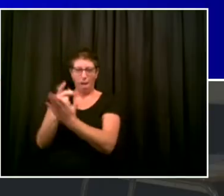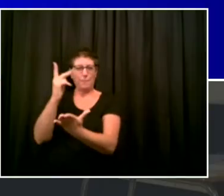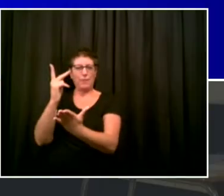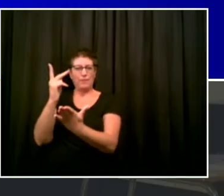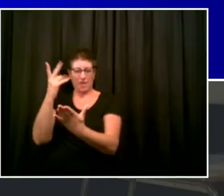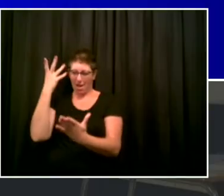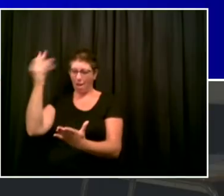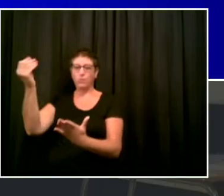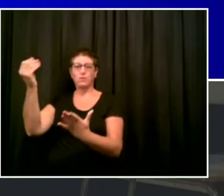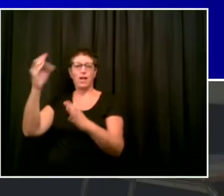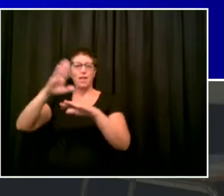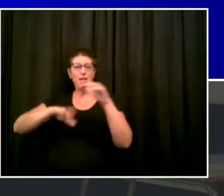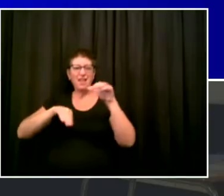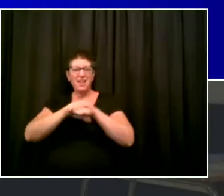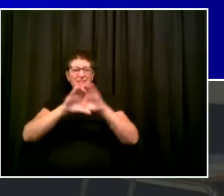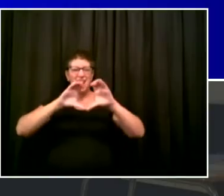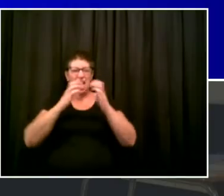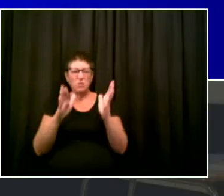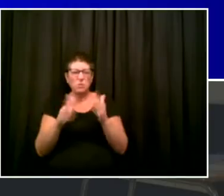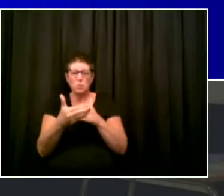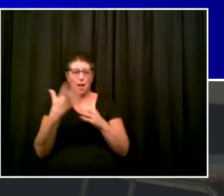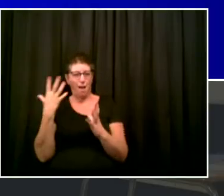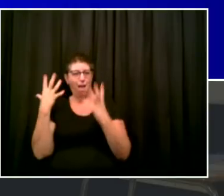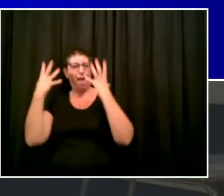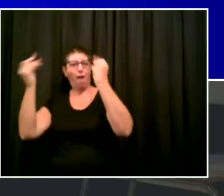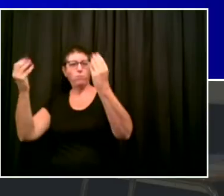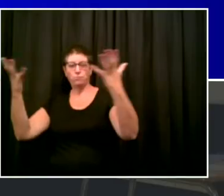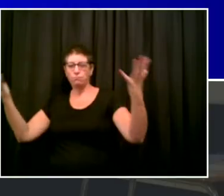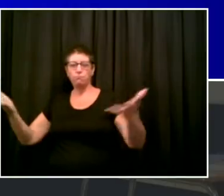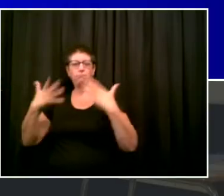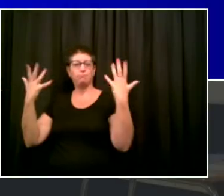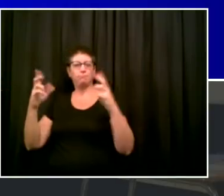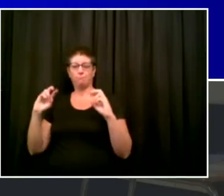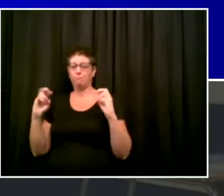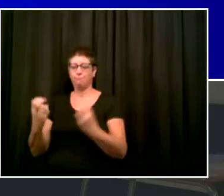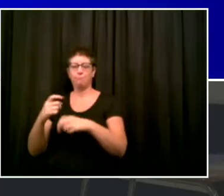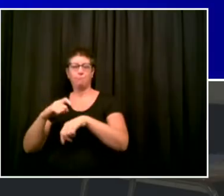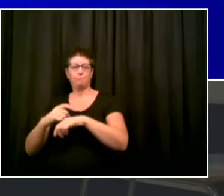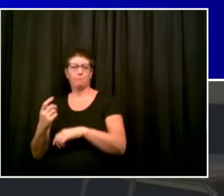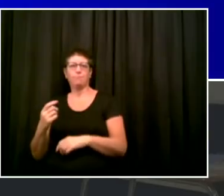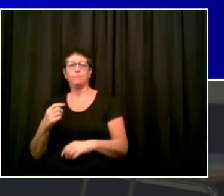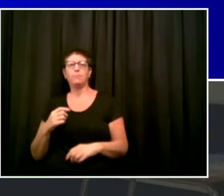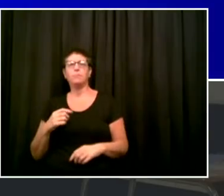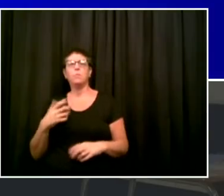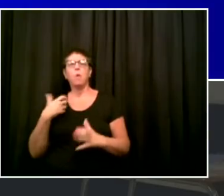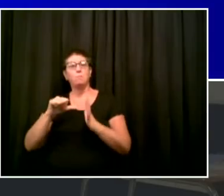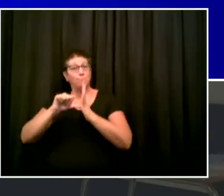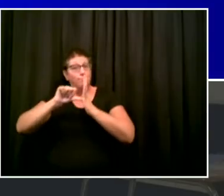THEIR OUTDOOR LEARNING PLANS APPROVED. AGAIN, THAT WILL BE ON A ROLLING BASIS. ANOTHER ONGOING EFFORT STARTED IN THE SPRING, BUT WILL CONTINUE, IS TO